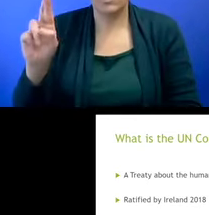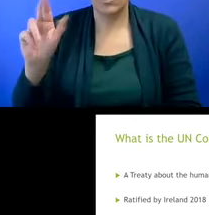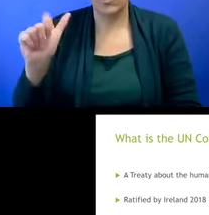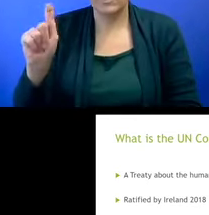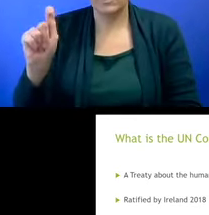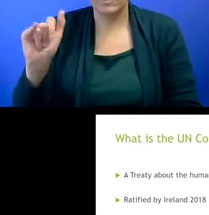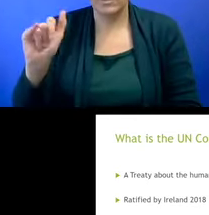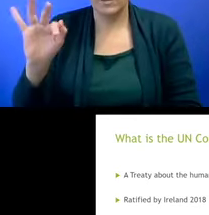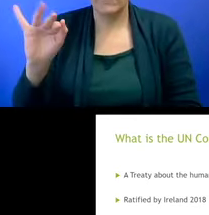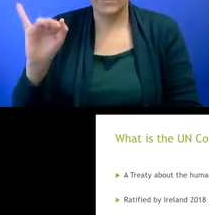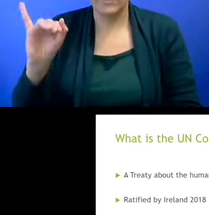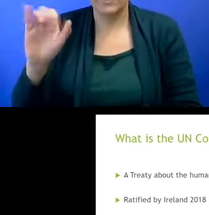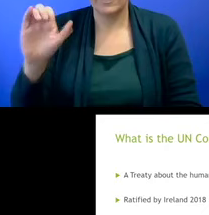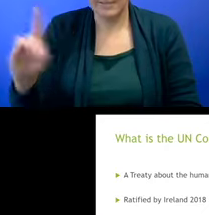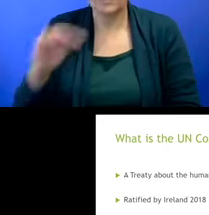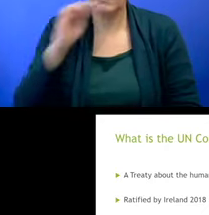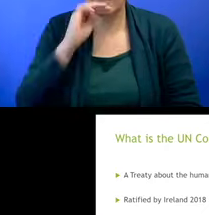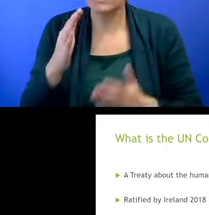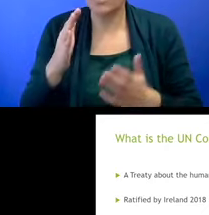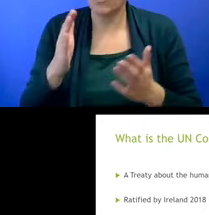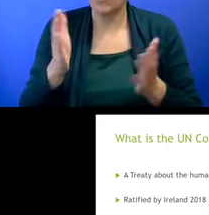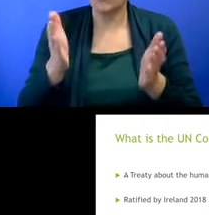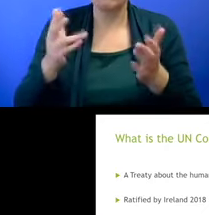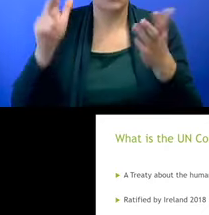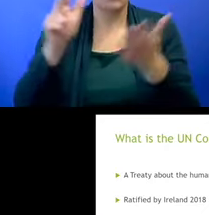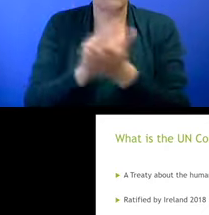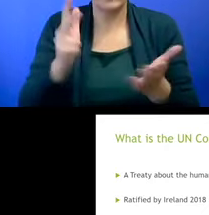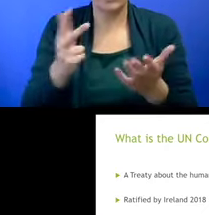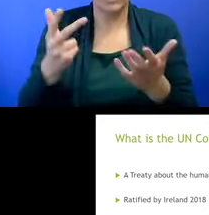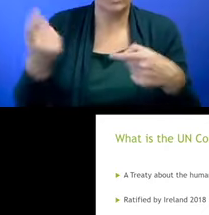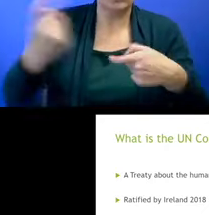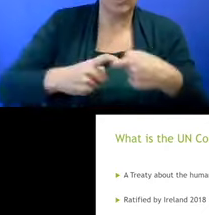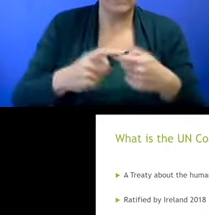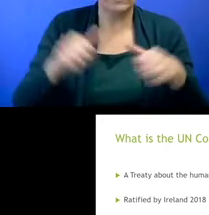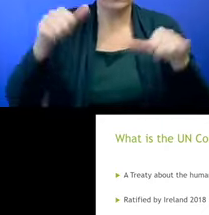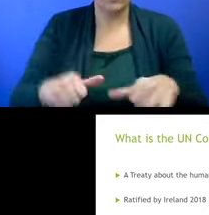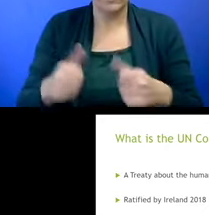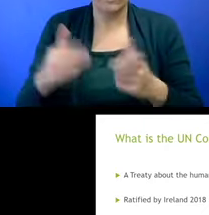that means that they have officially joined the treaty and have made it part of their laws.